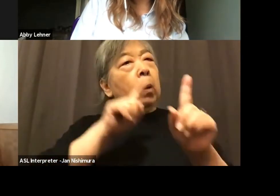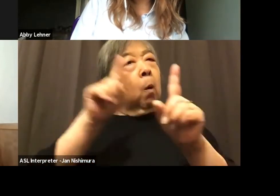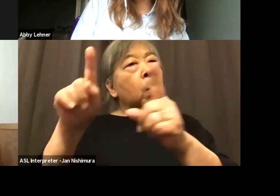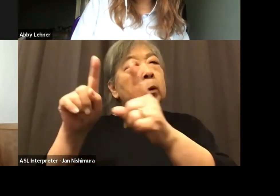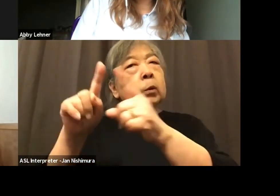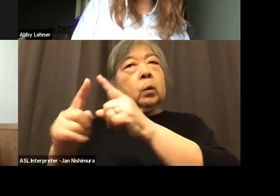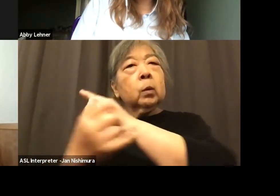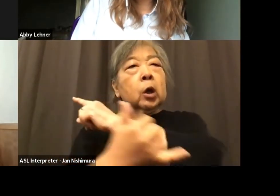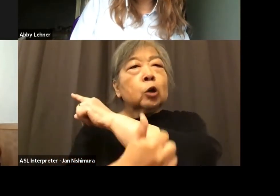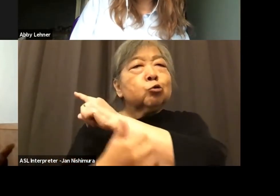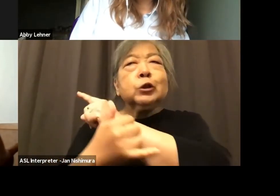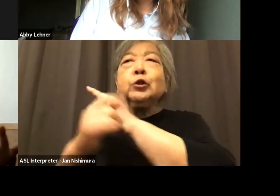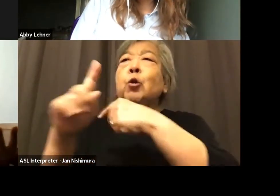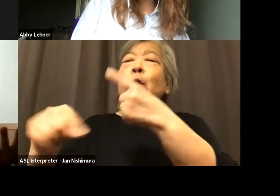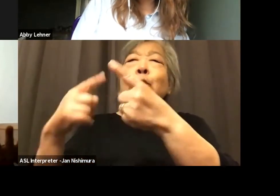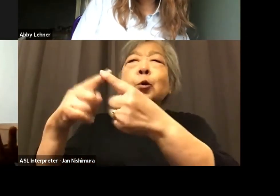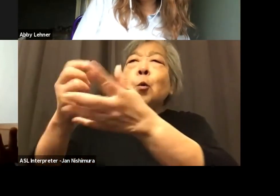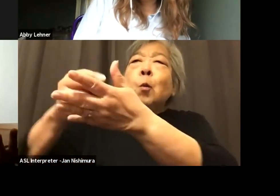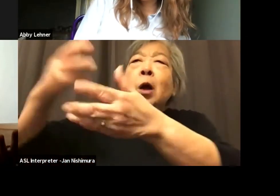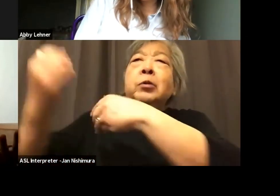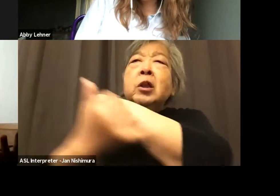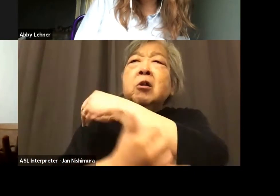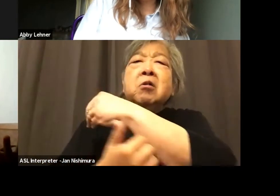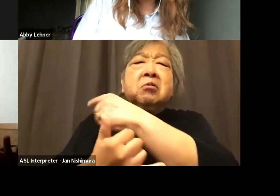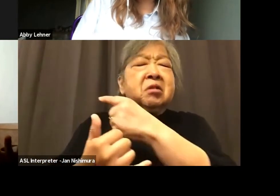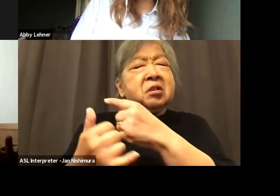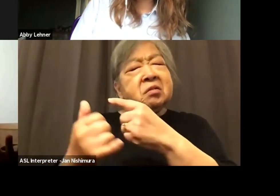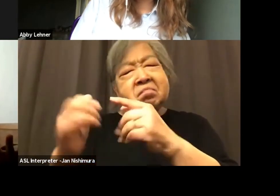wealthier countries as more of a sure thing but you can still encounter accessibility